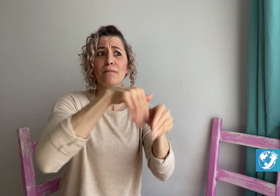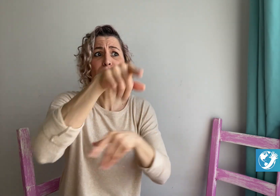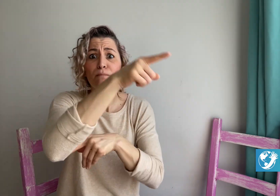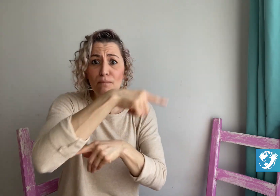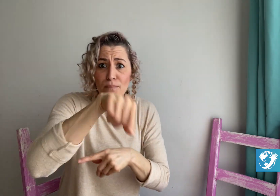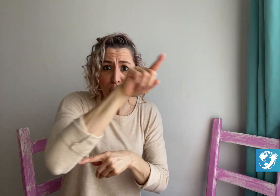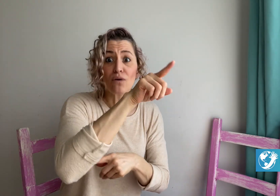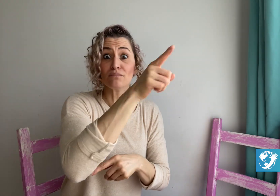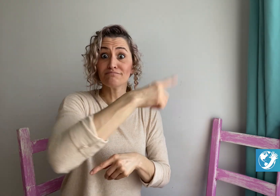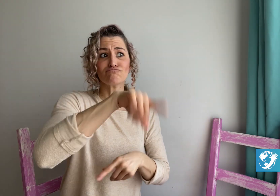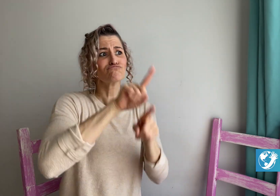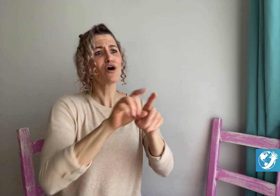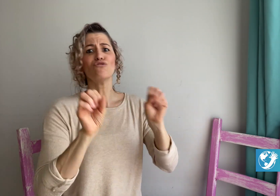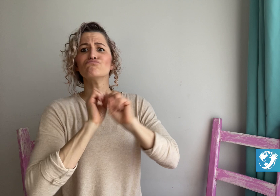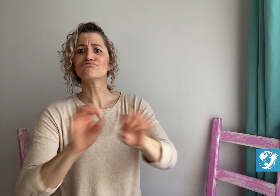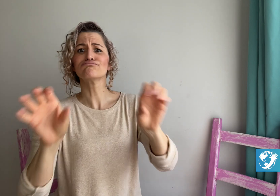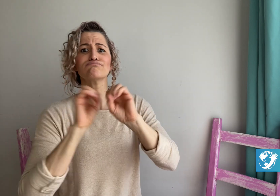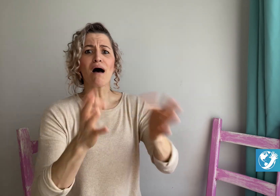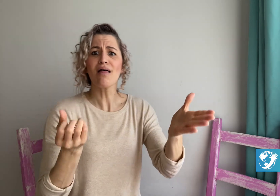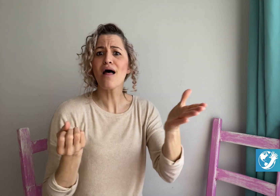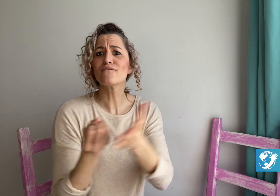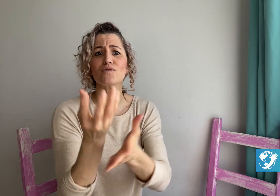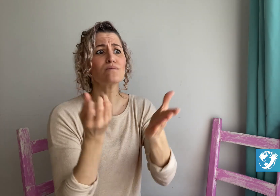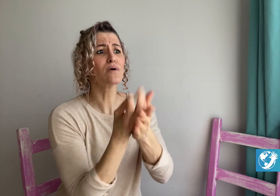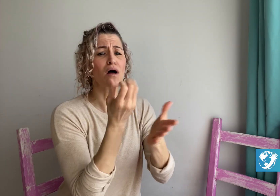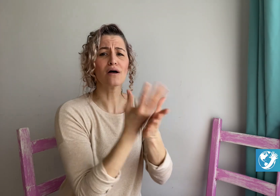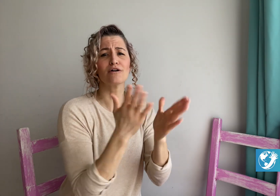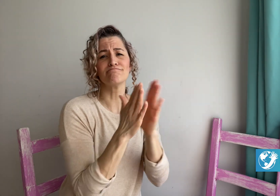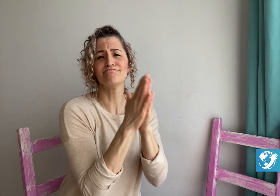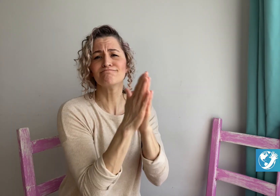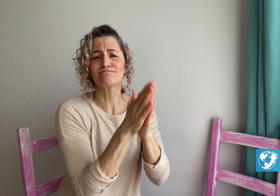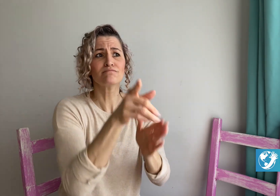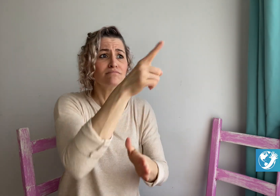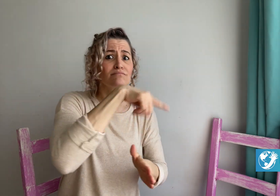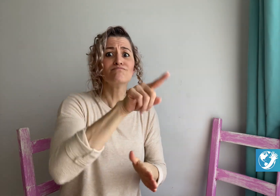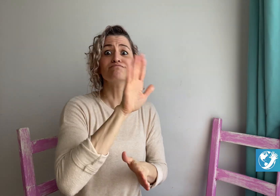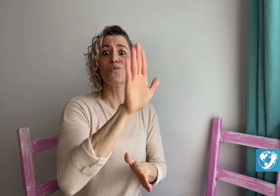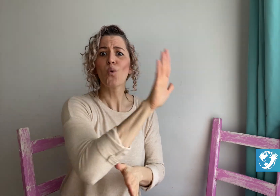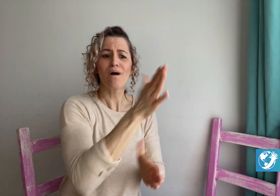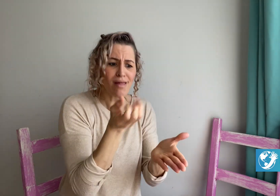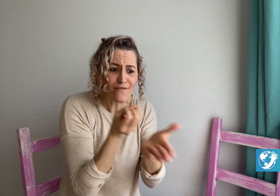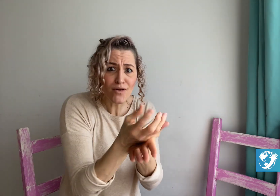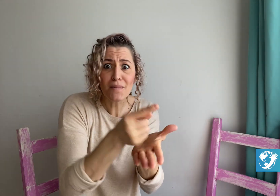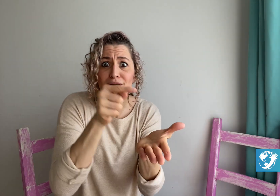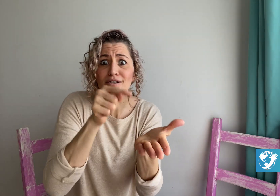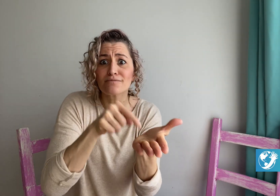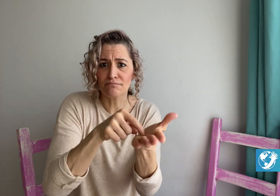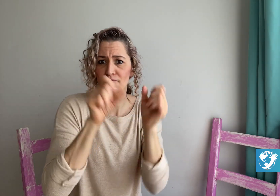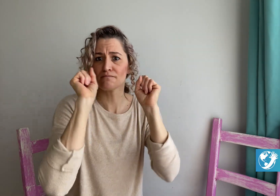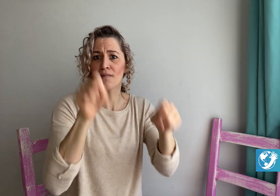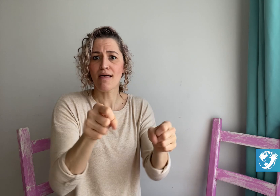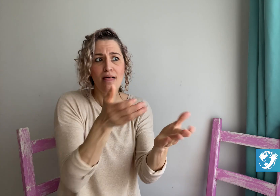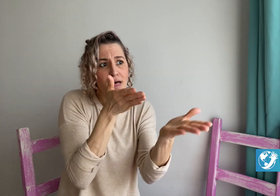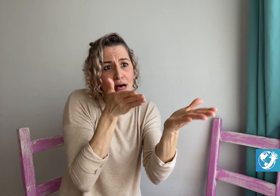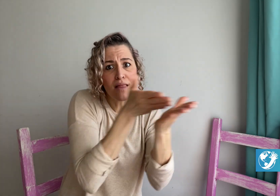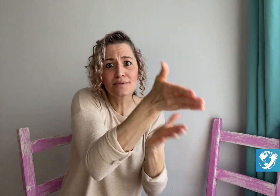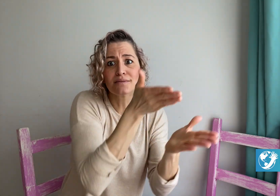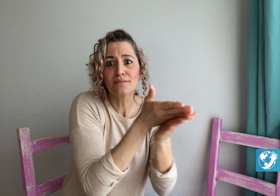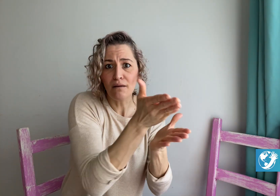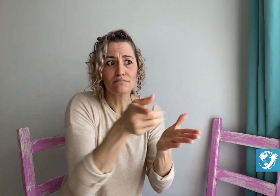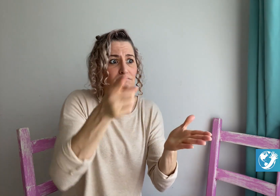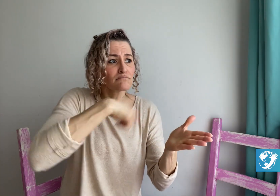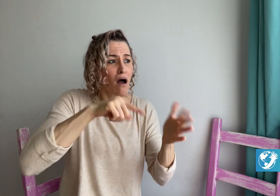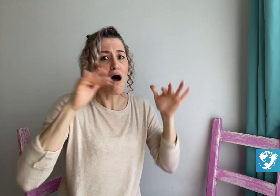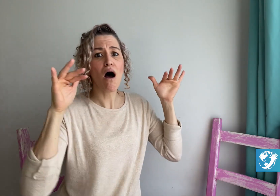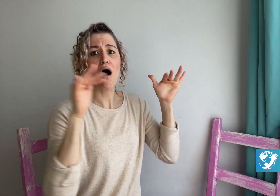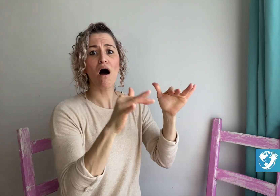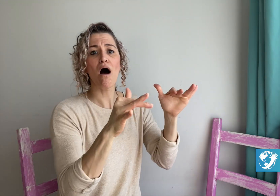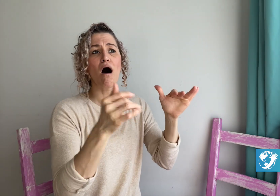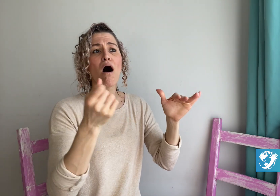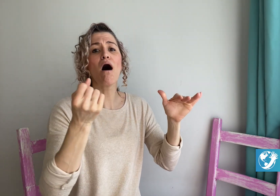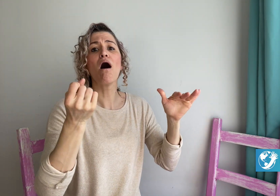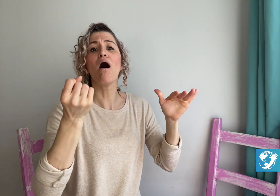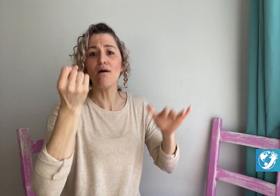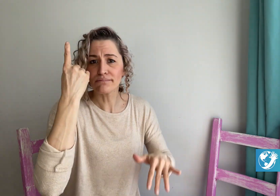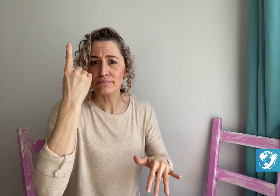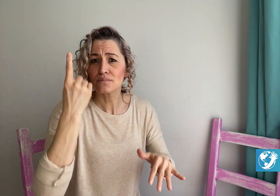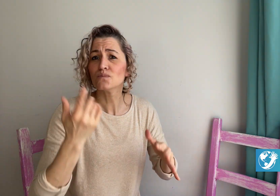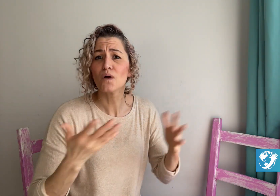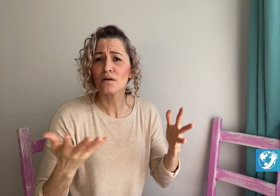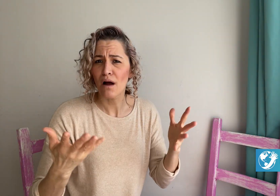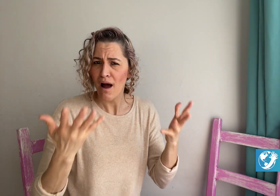accessible so that young LGBTQ+ Deaf people can access proper